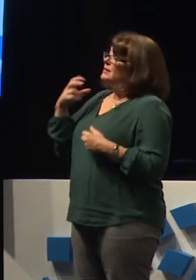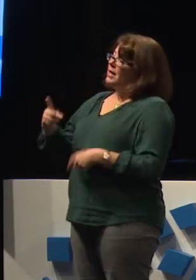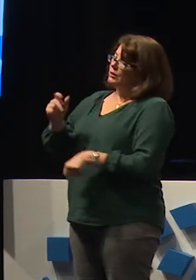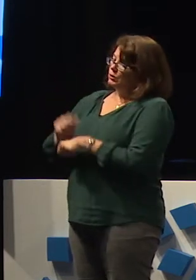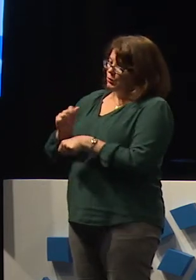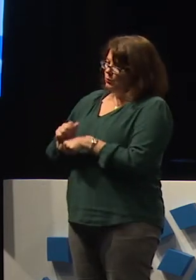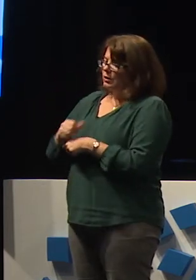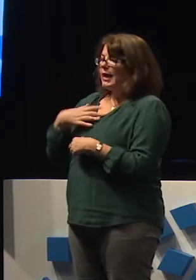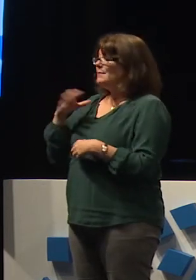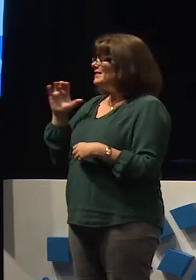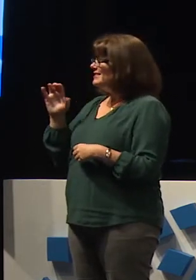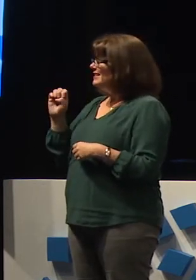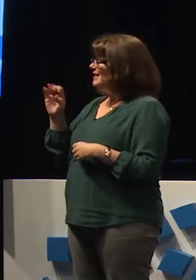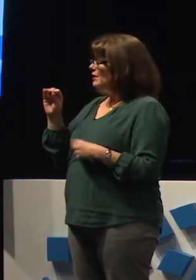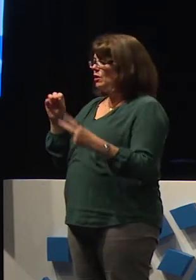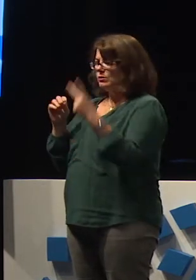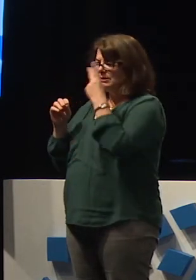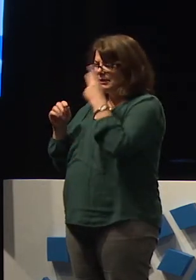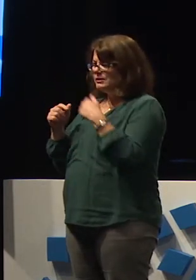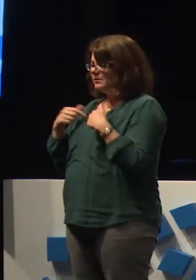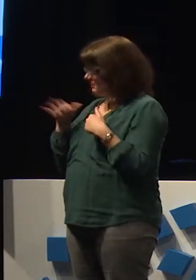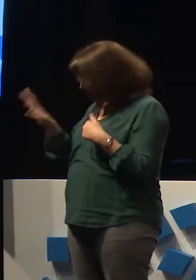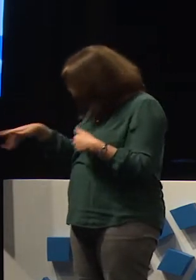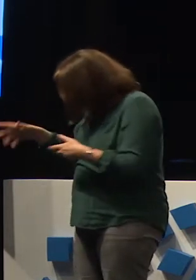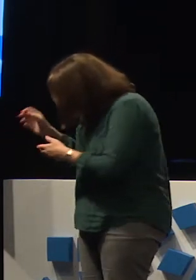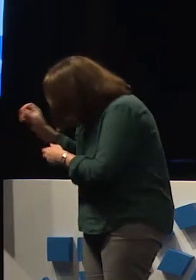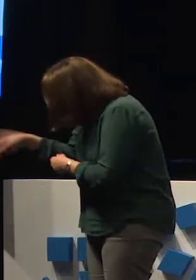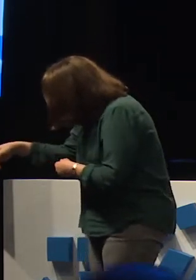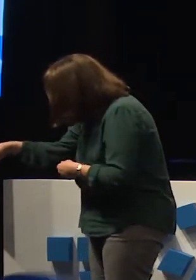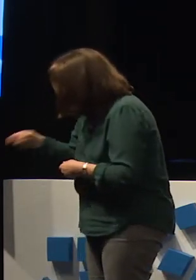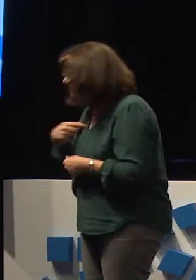sees me and she says are you okay I said no not really